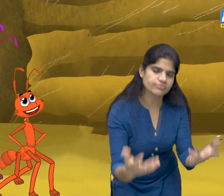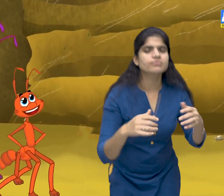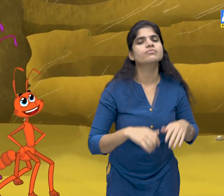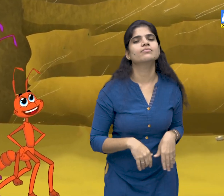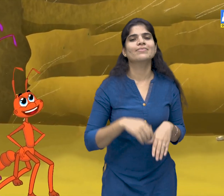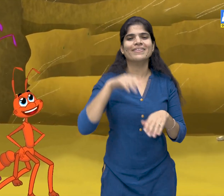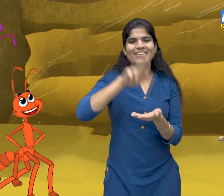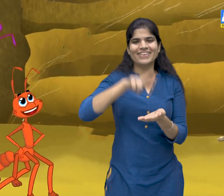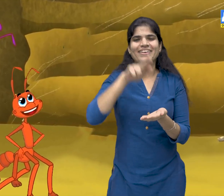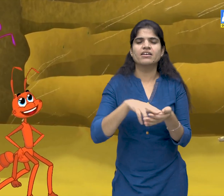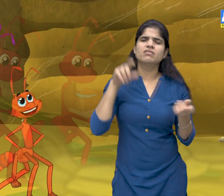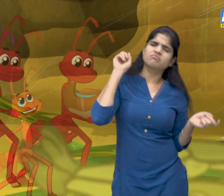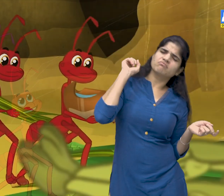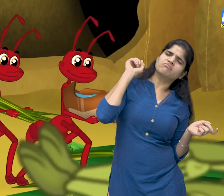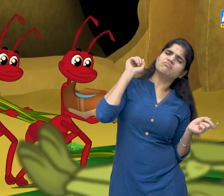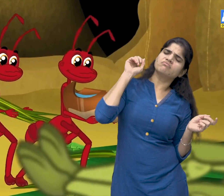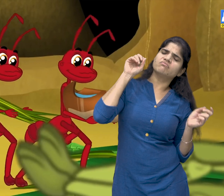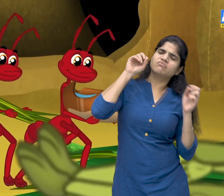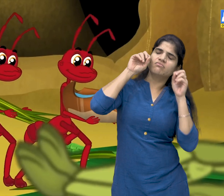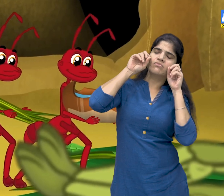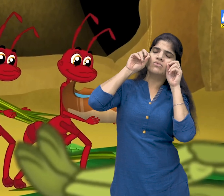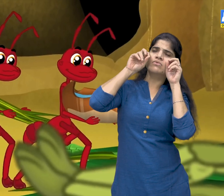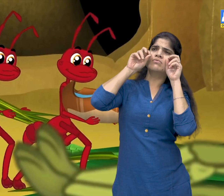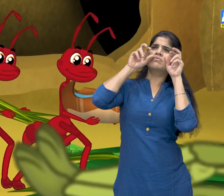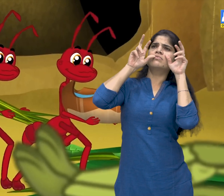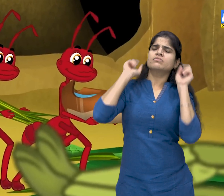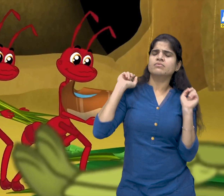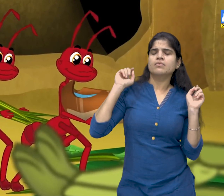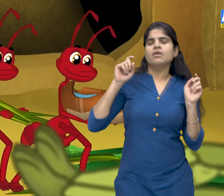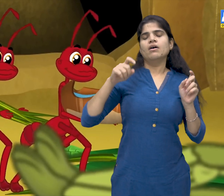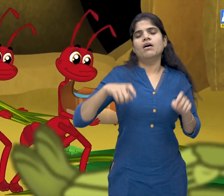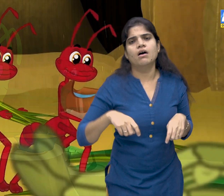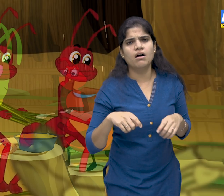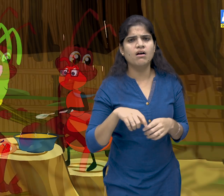They put down the grasshopper on the floor. When the grasshopper slowly opened his eyes,